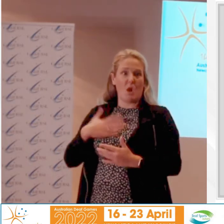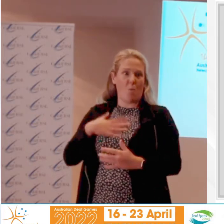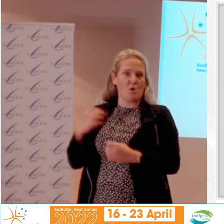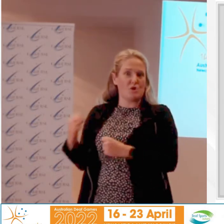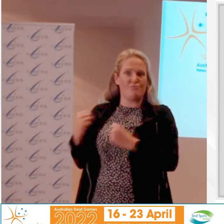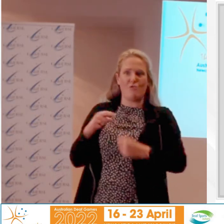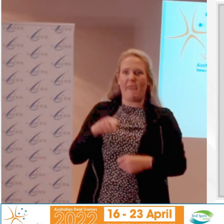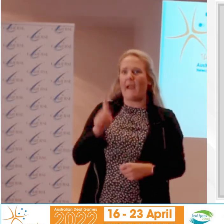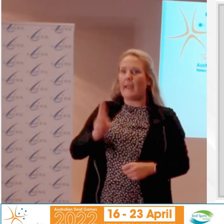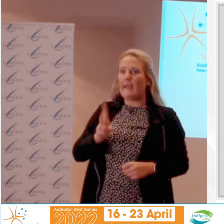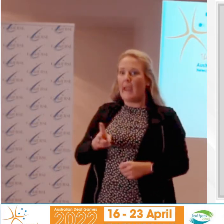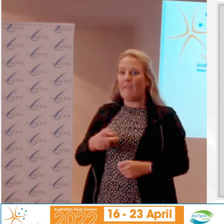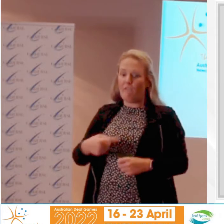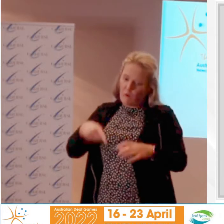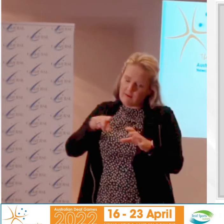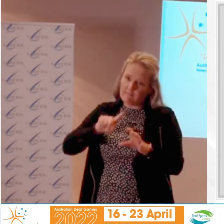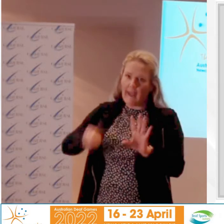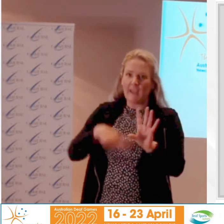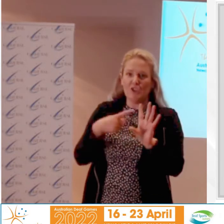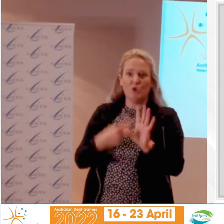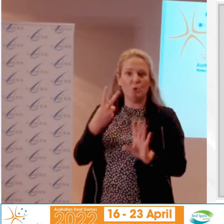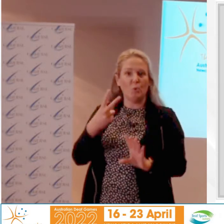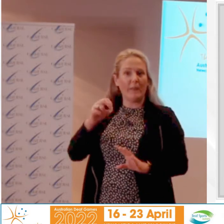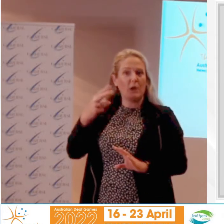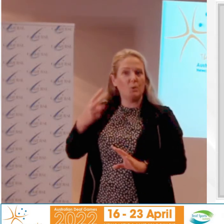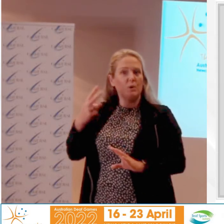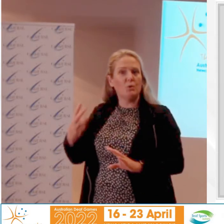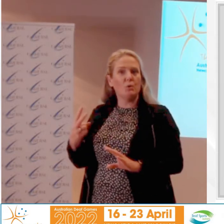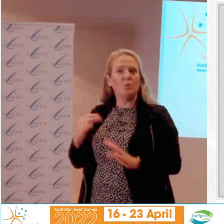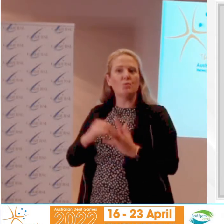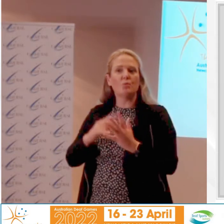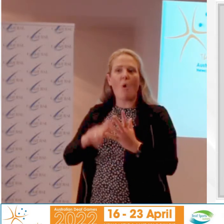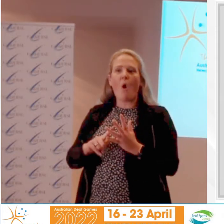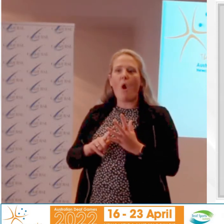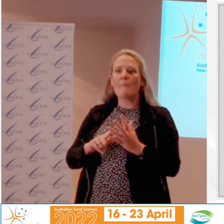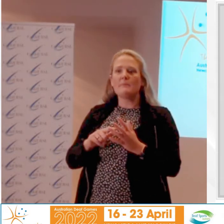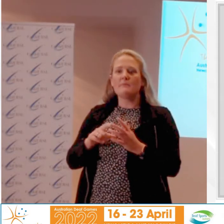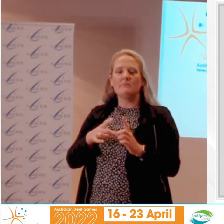regional areas and i really want to make sure that we can do that again for 2022